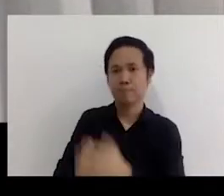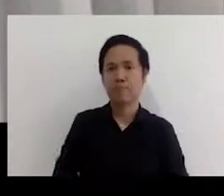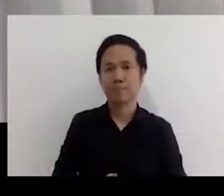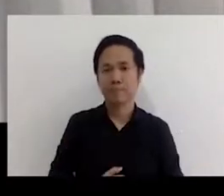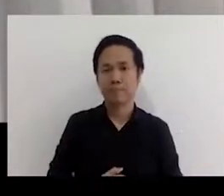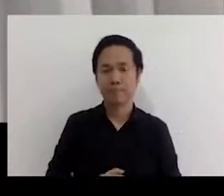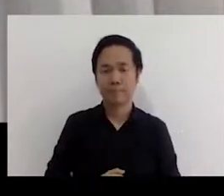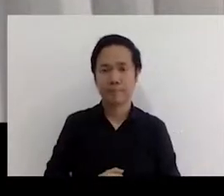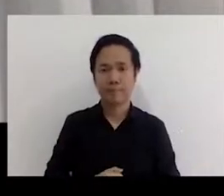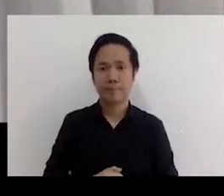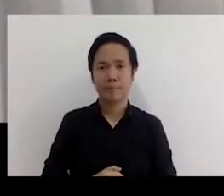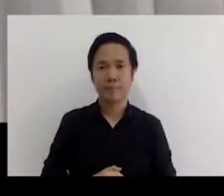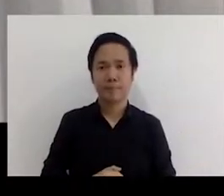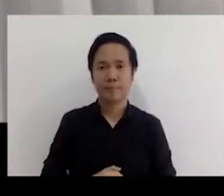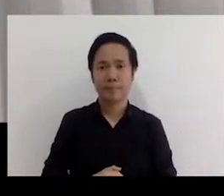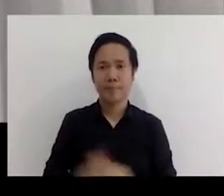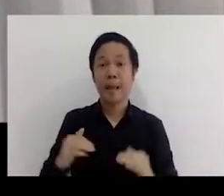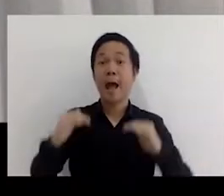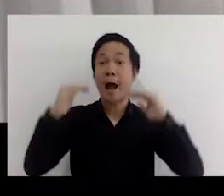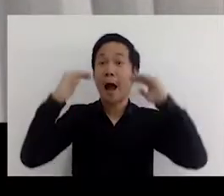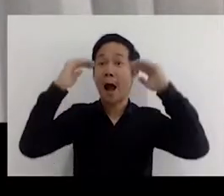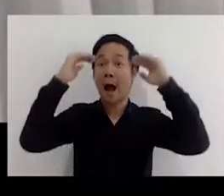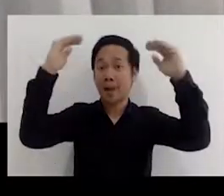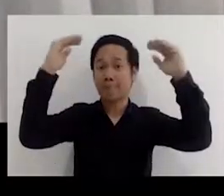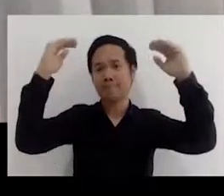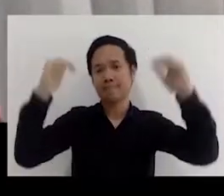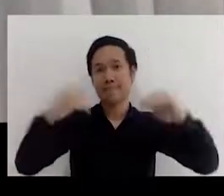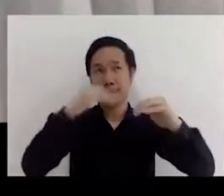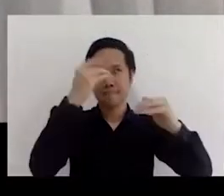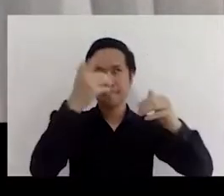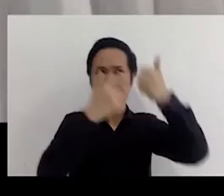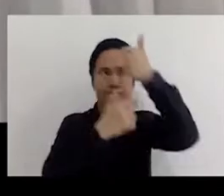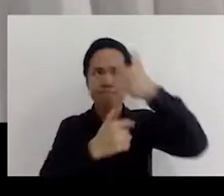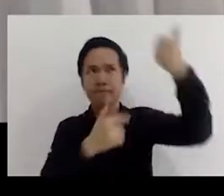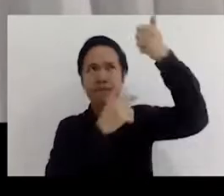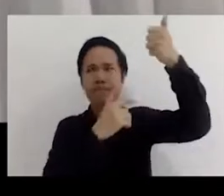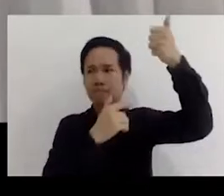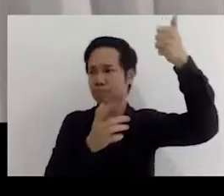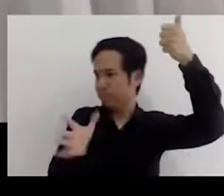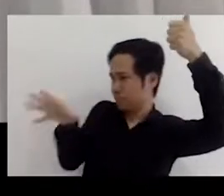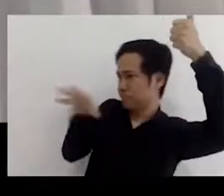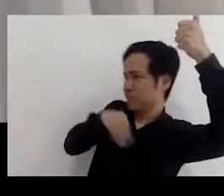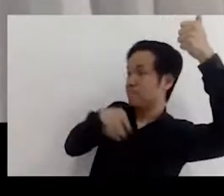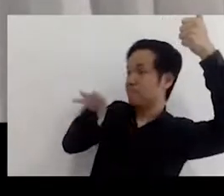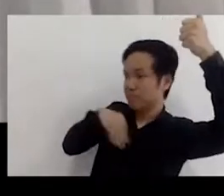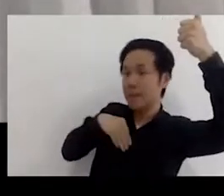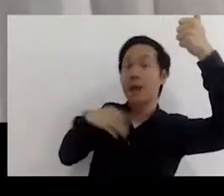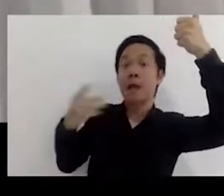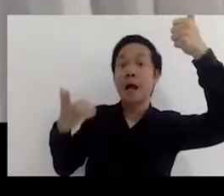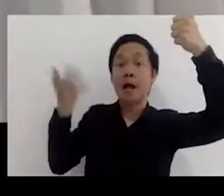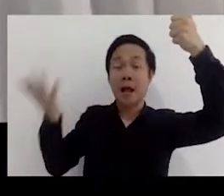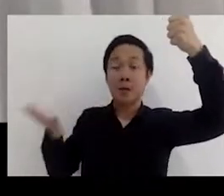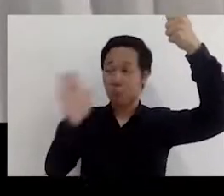For this reason, I think that is very important to take the experience during the pandemic,